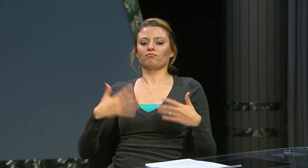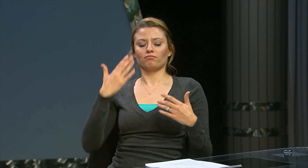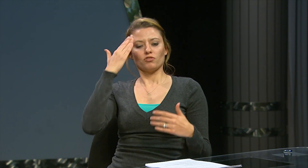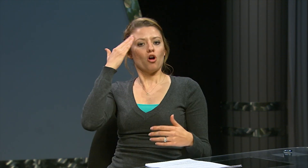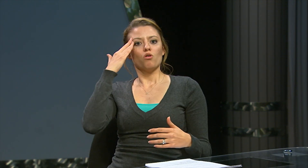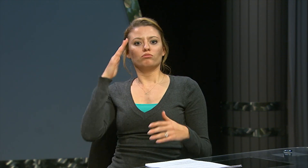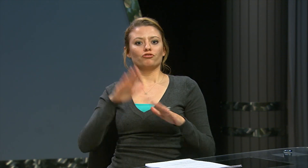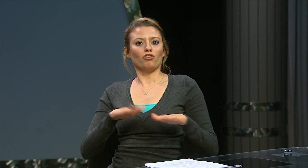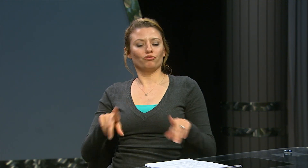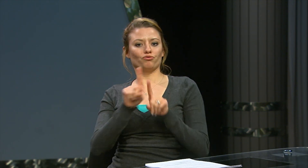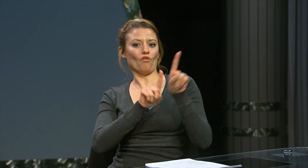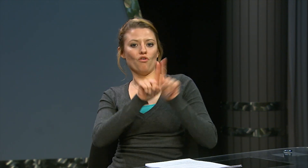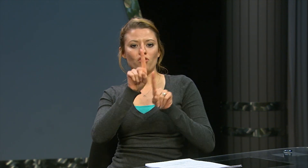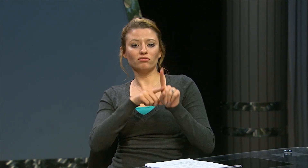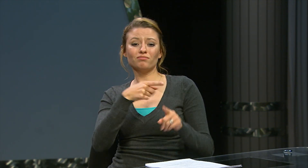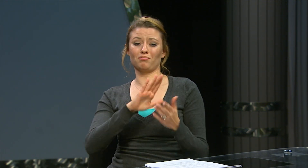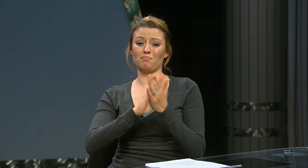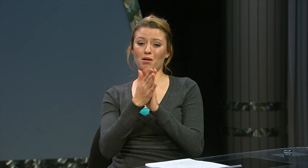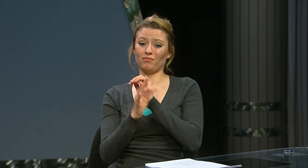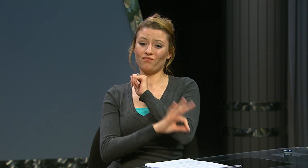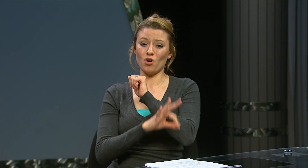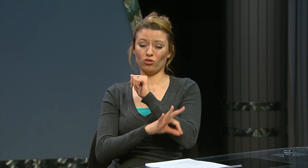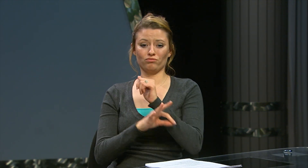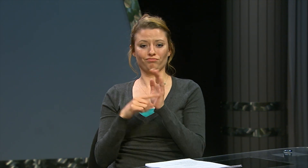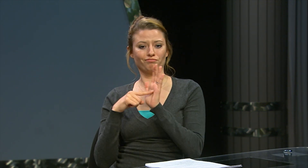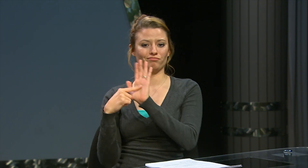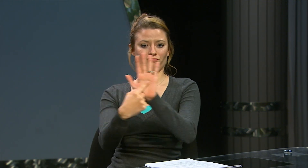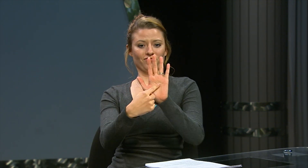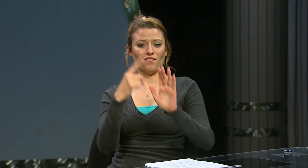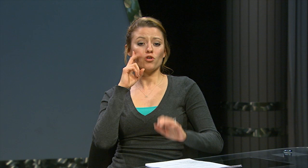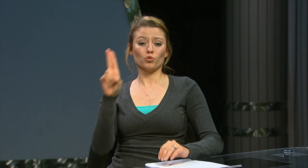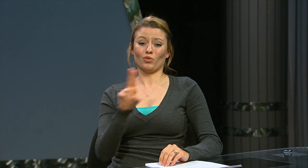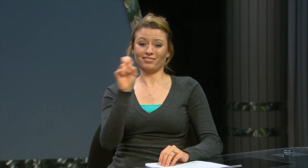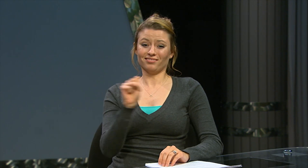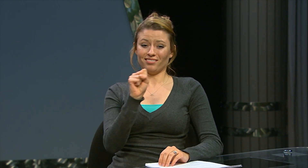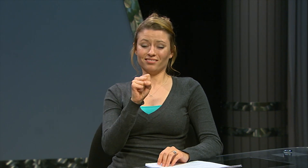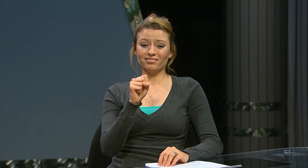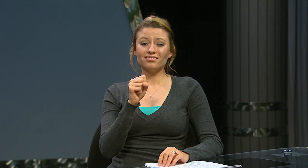ONE OF THE MOST WELL KNOWN CHILD STARS. TEMPLE BECAME A FOREIGN DIPLOMAT AFTER ENDING HER